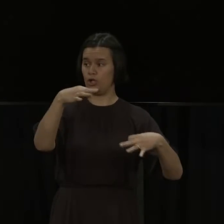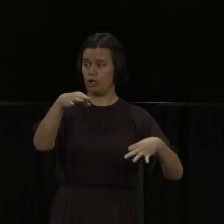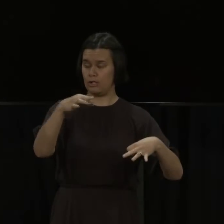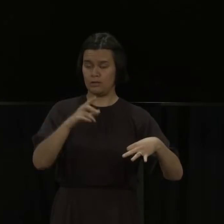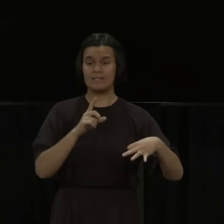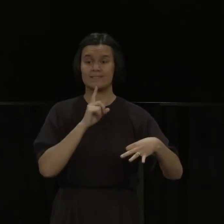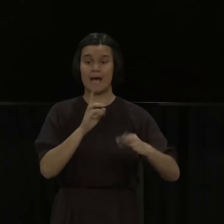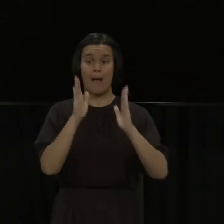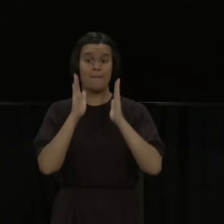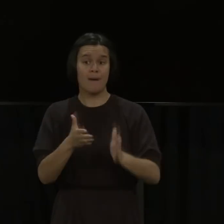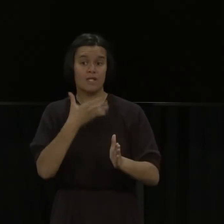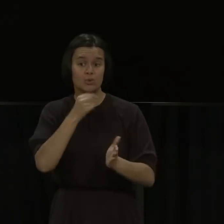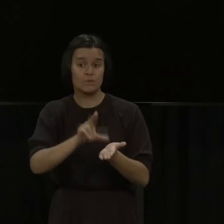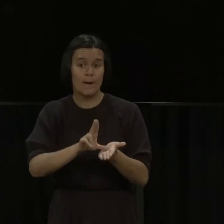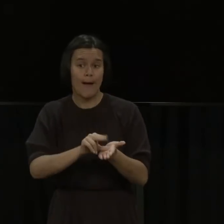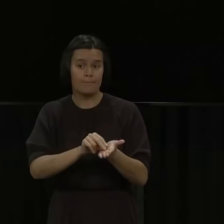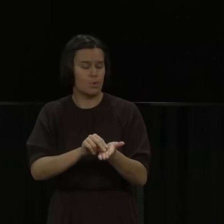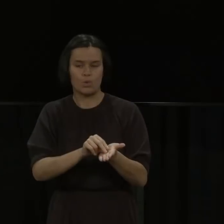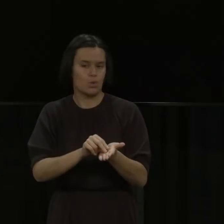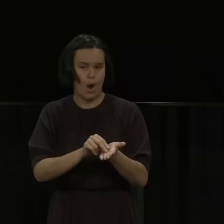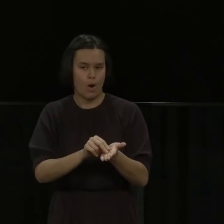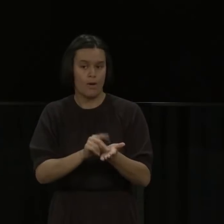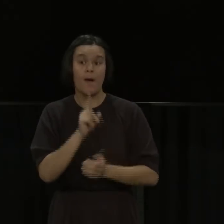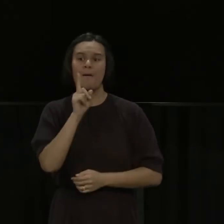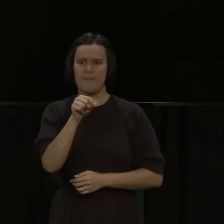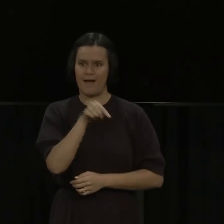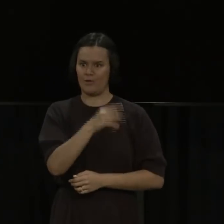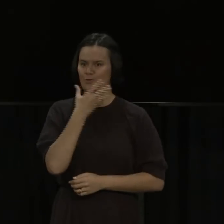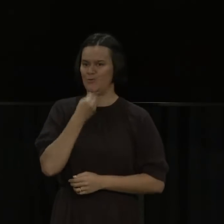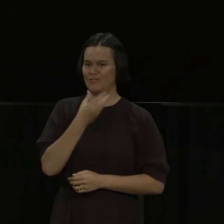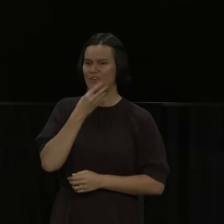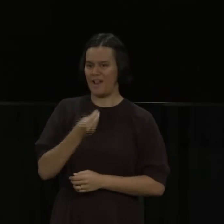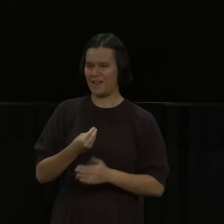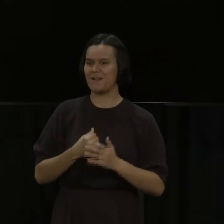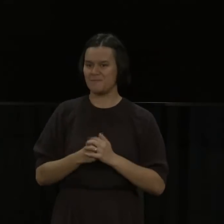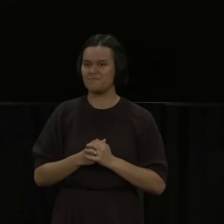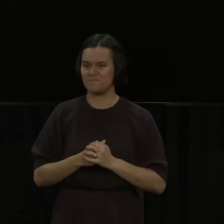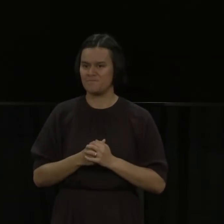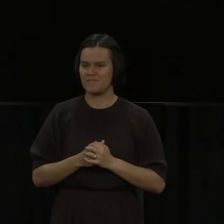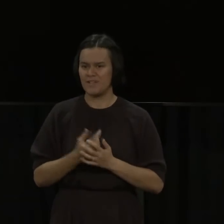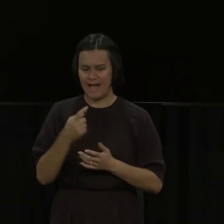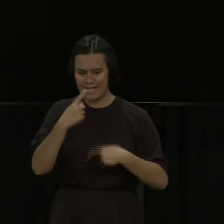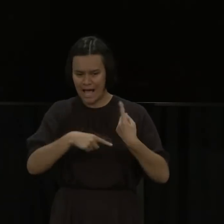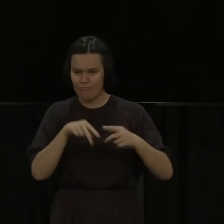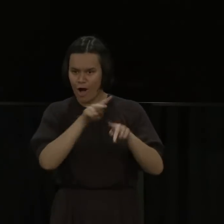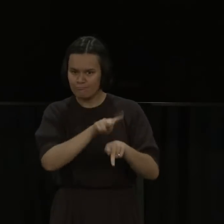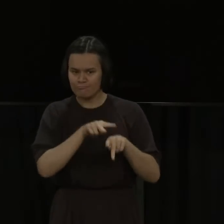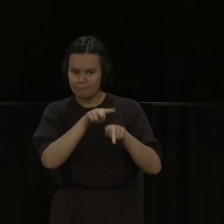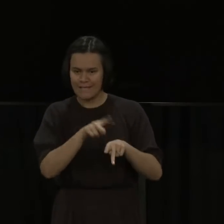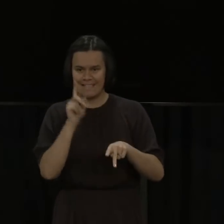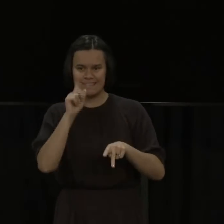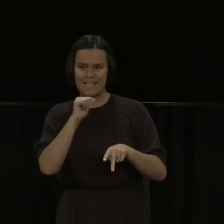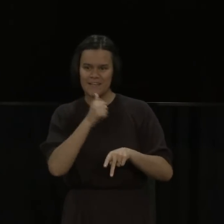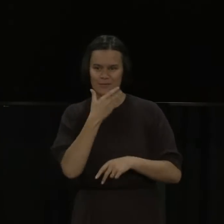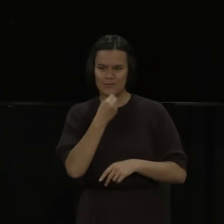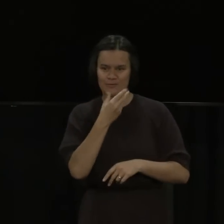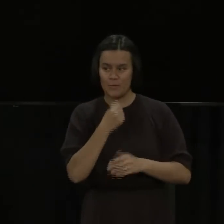Again there is nothing in the order that requires business to use the Verify app but I would